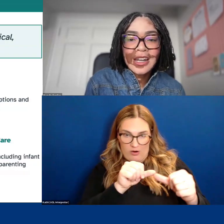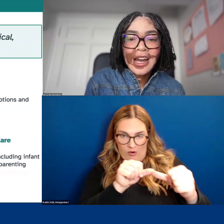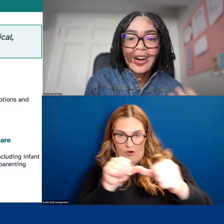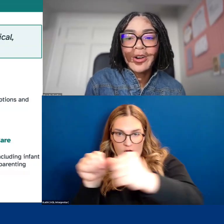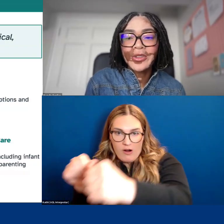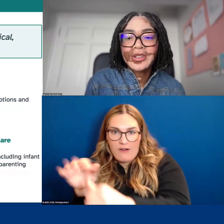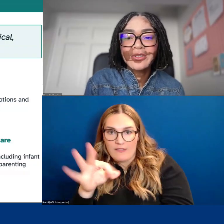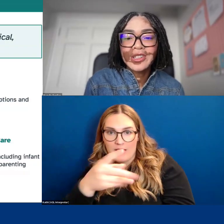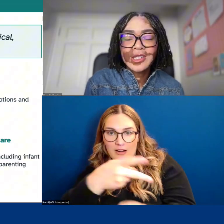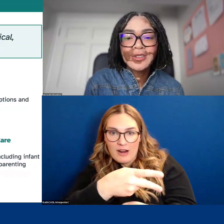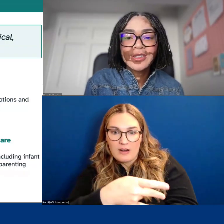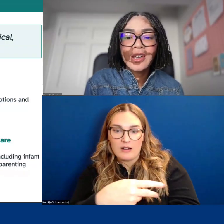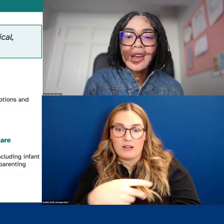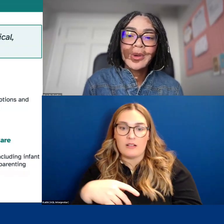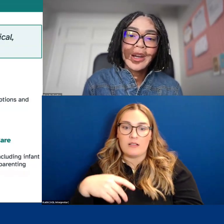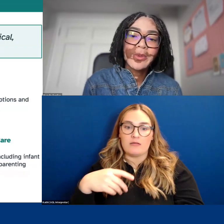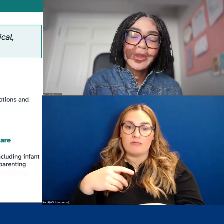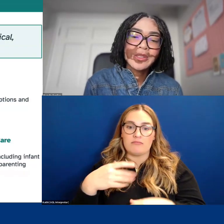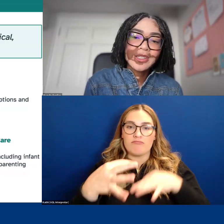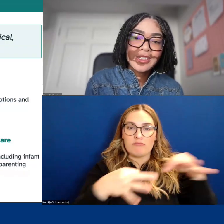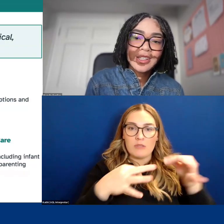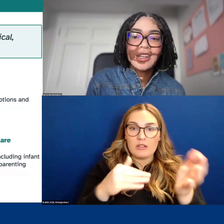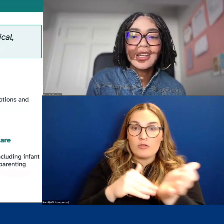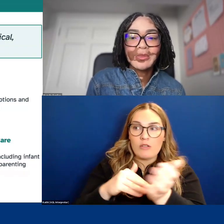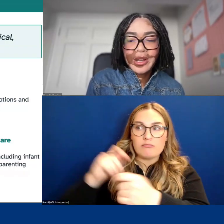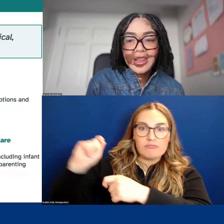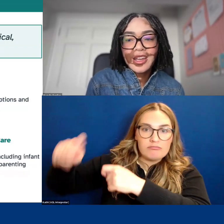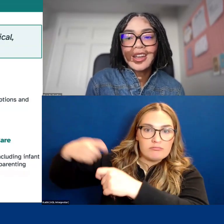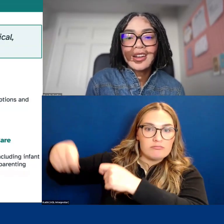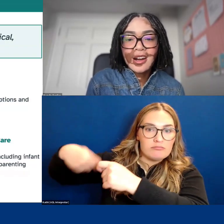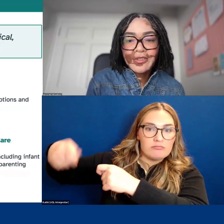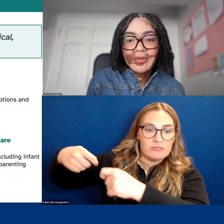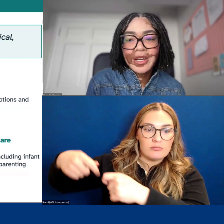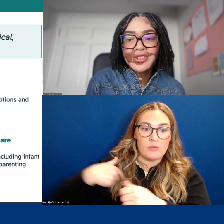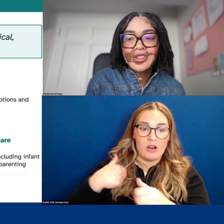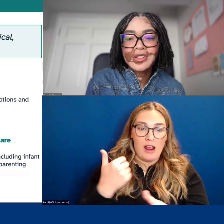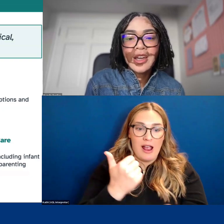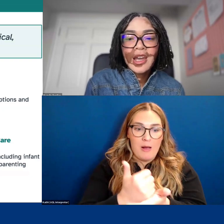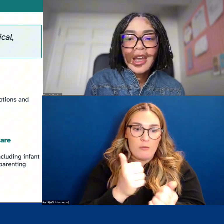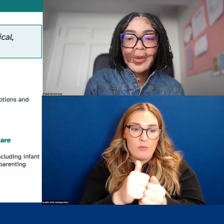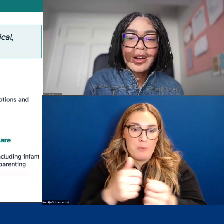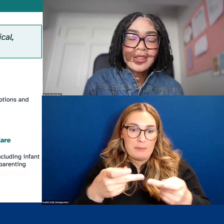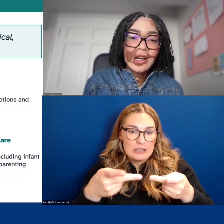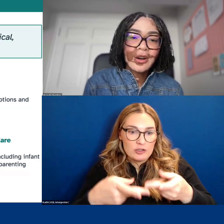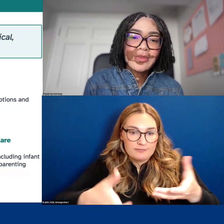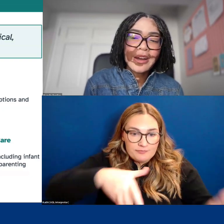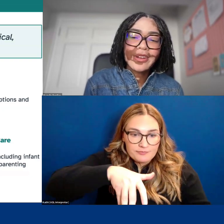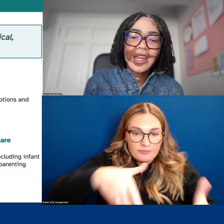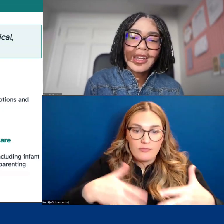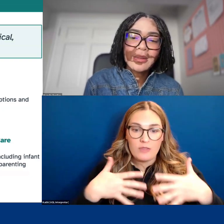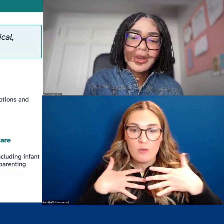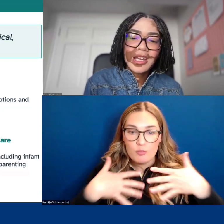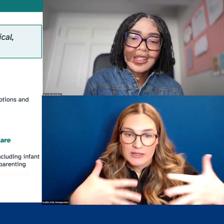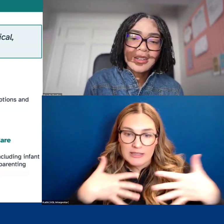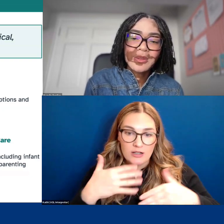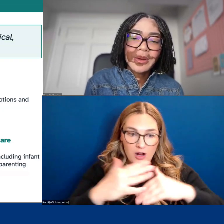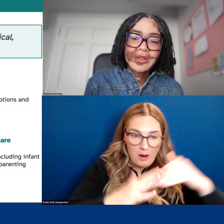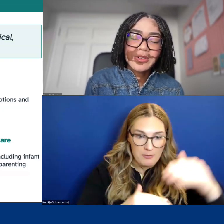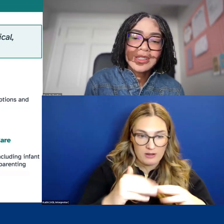in and out on their different shifts. We help with positioning and breathing and comfort measures. And we also help navigate communication with medical